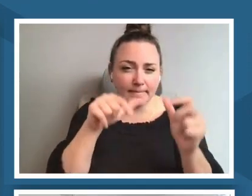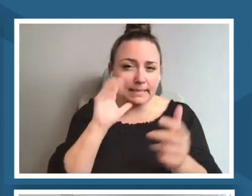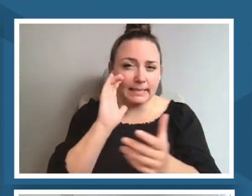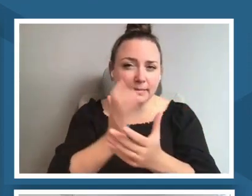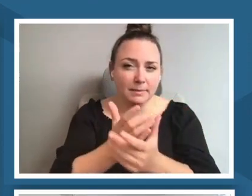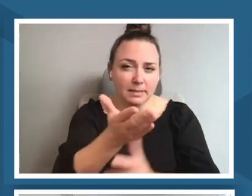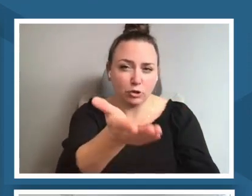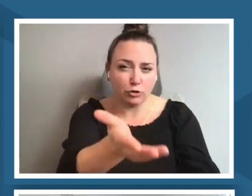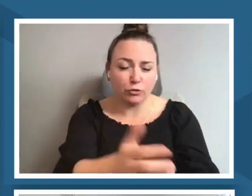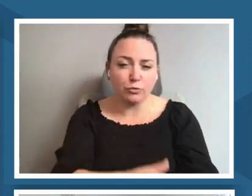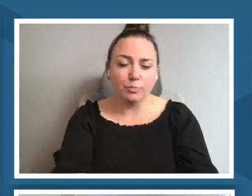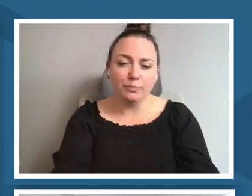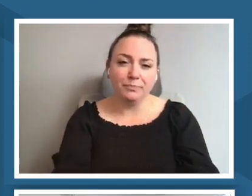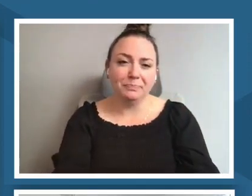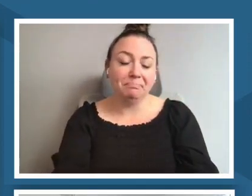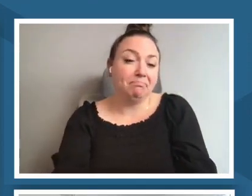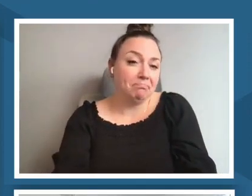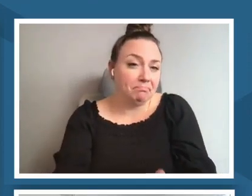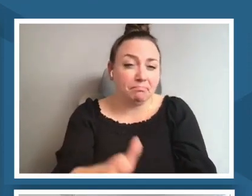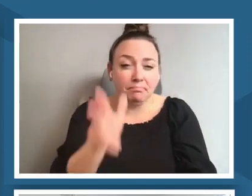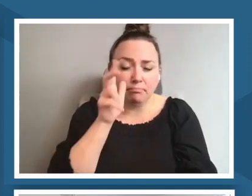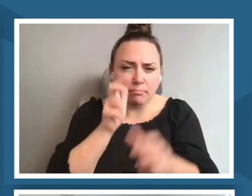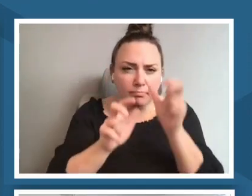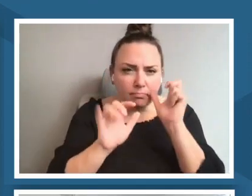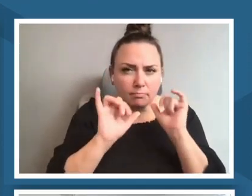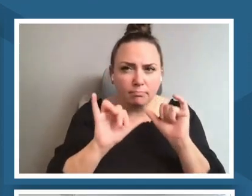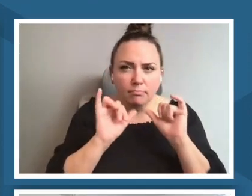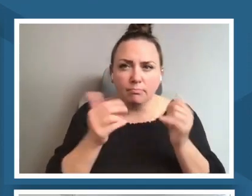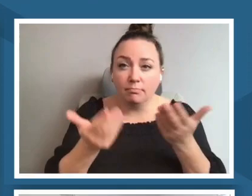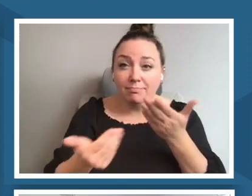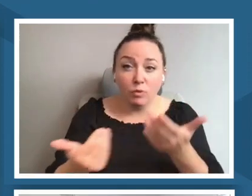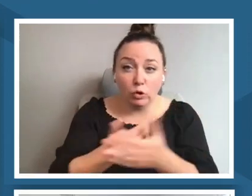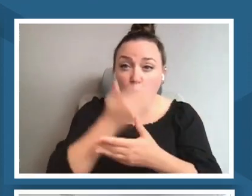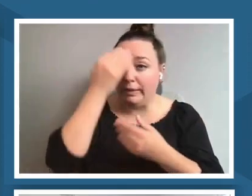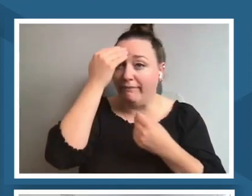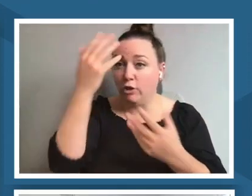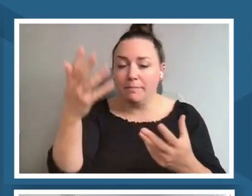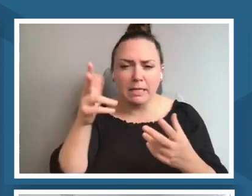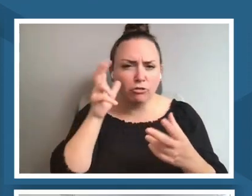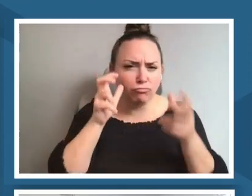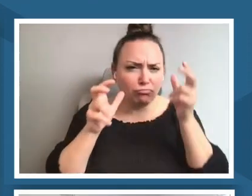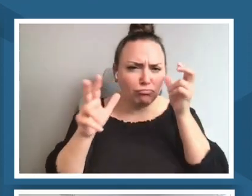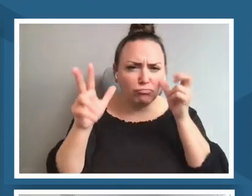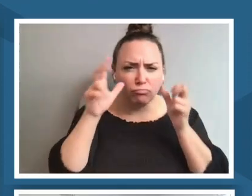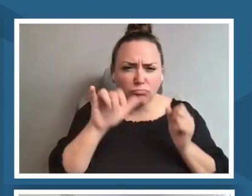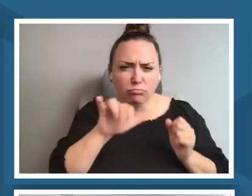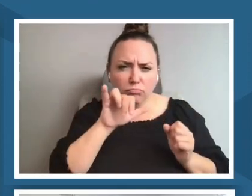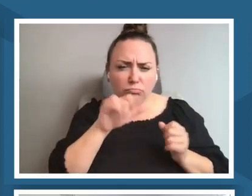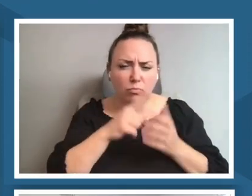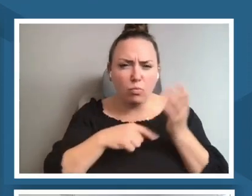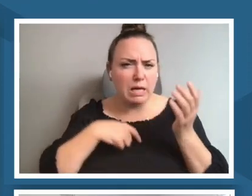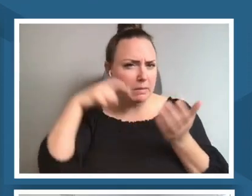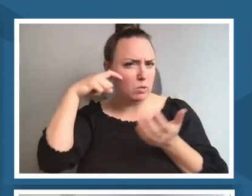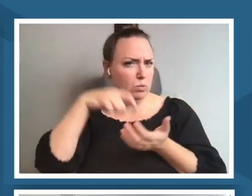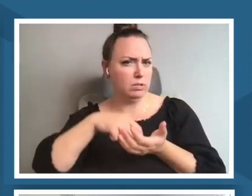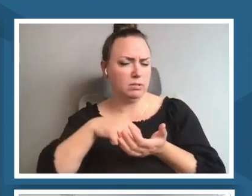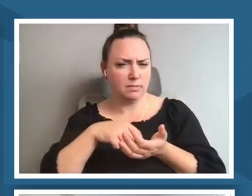perhaps you're taking in new information about what you're seeing